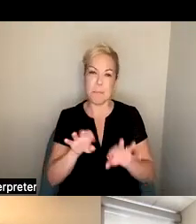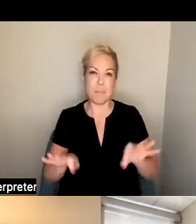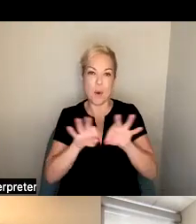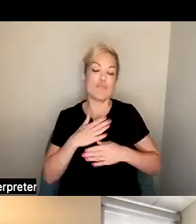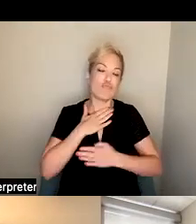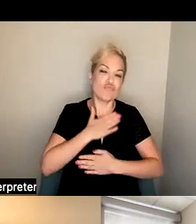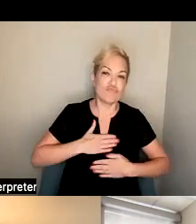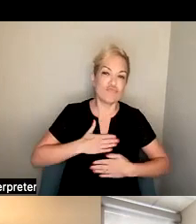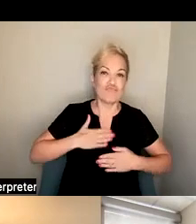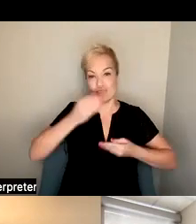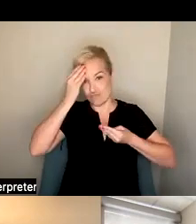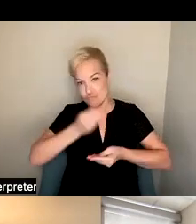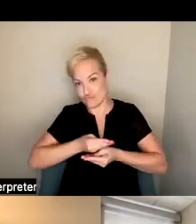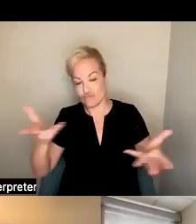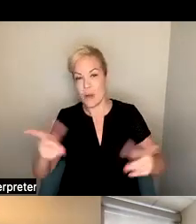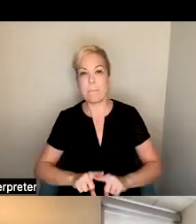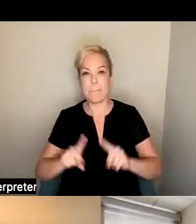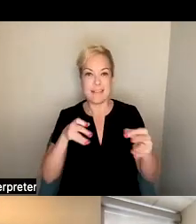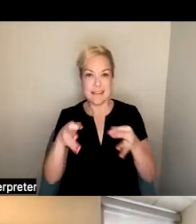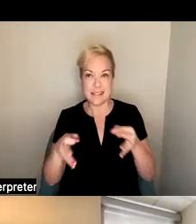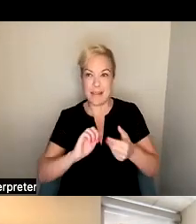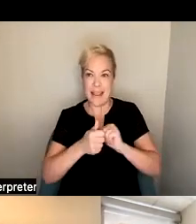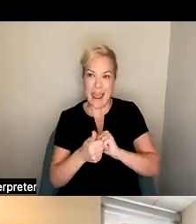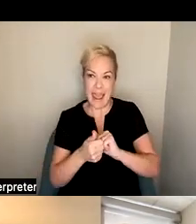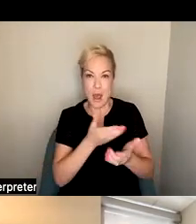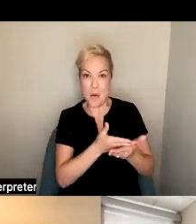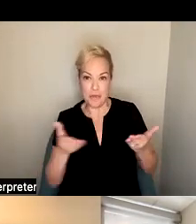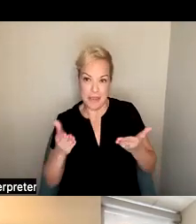they explain how things came to be like I remember hearing the story as a kid about the raccoon and